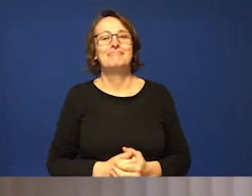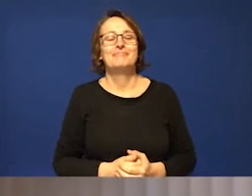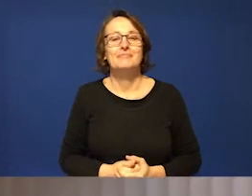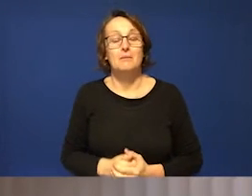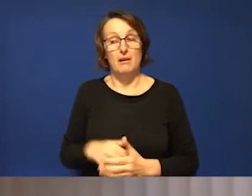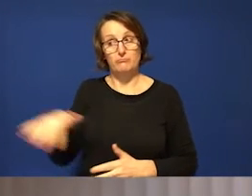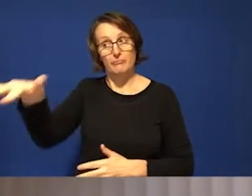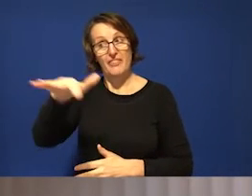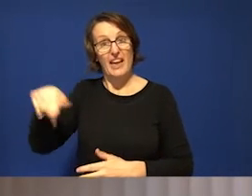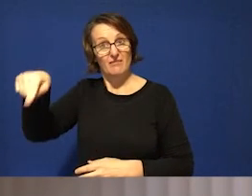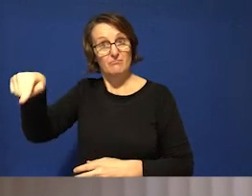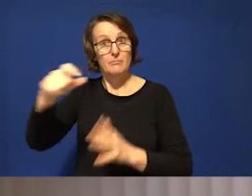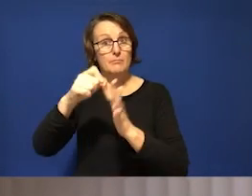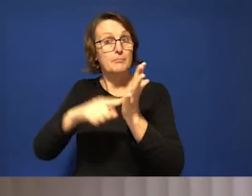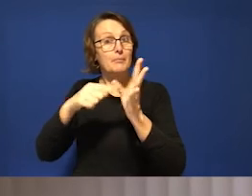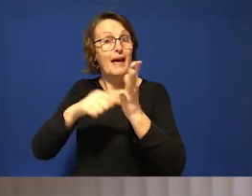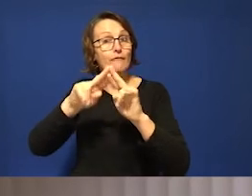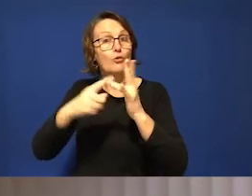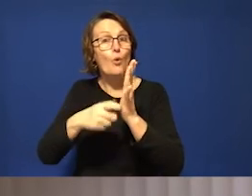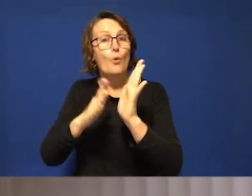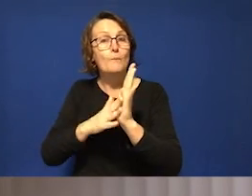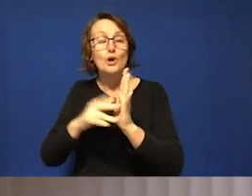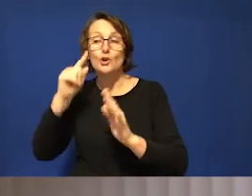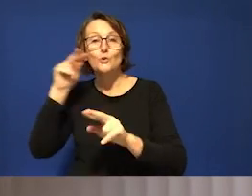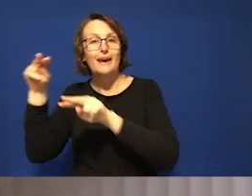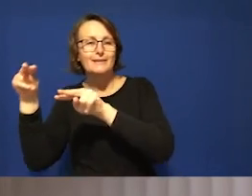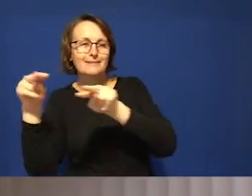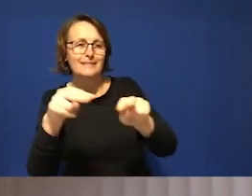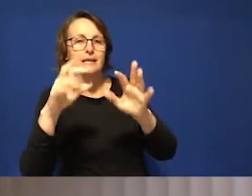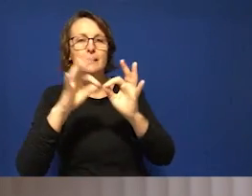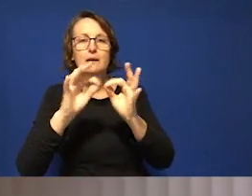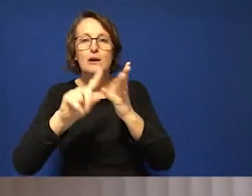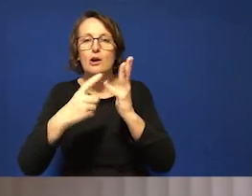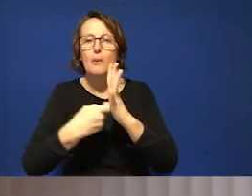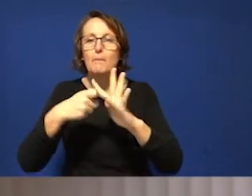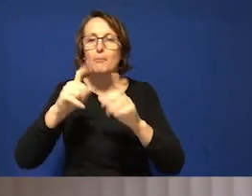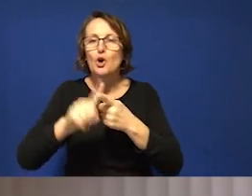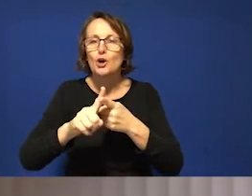you can actually look down towards Burke street and the whole Vista.